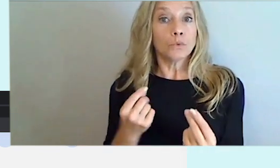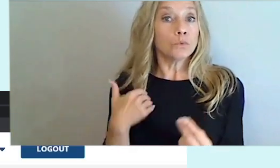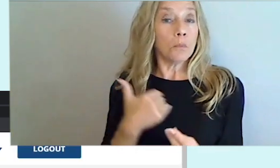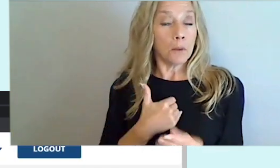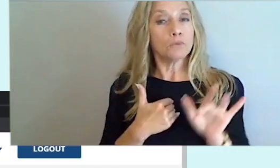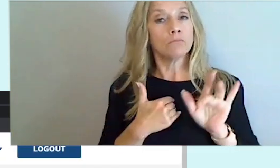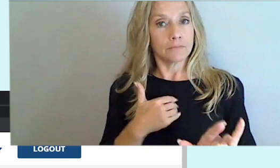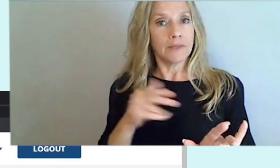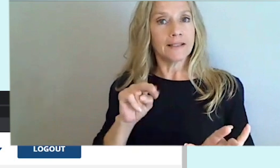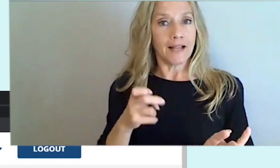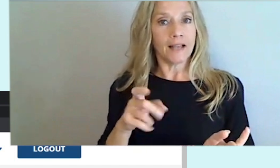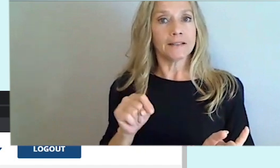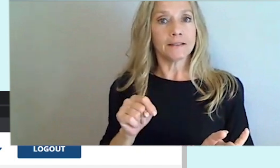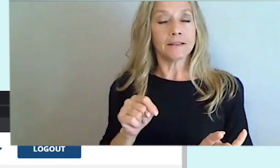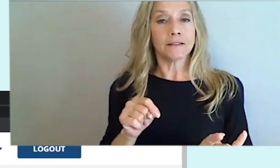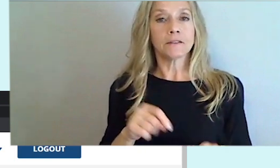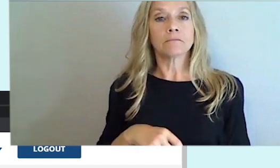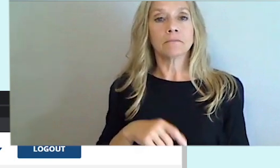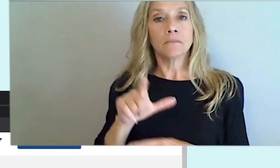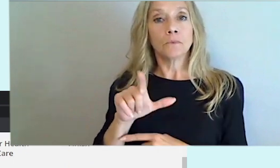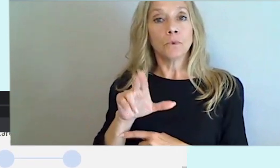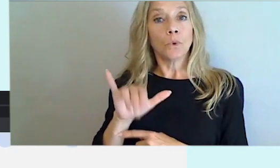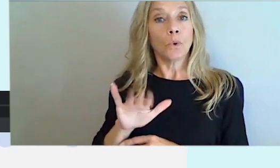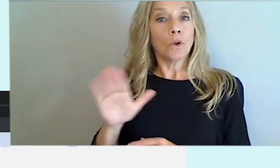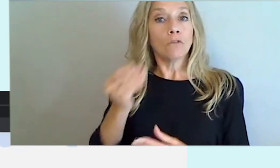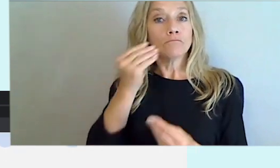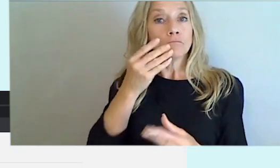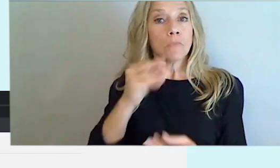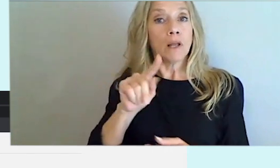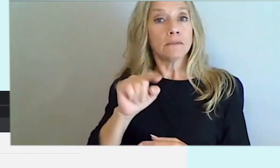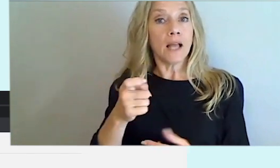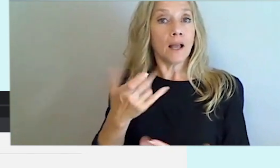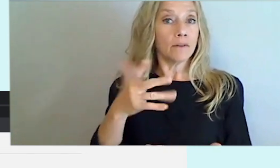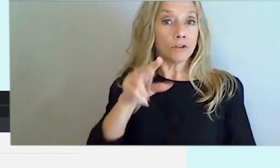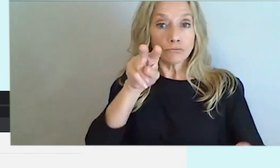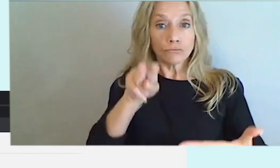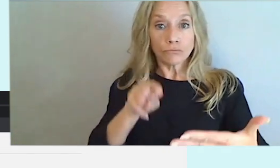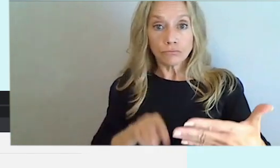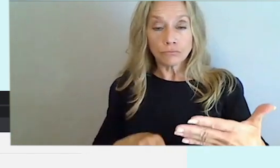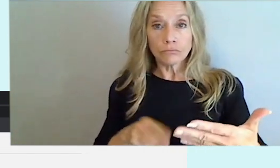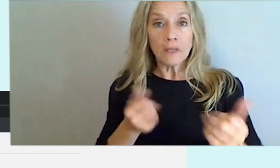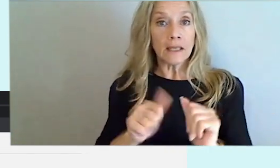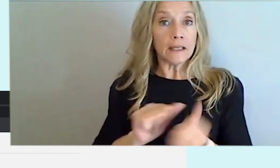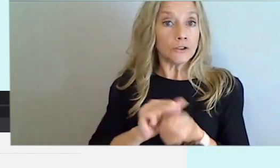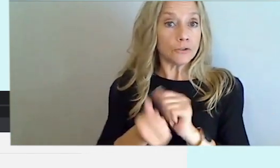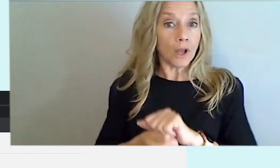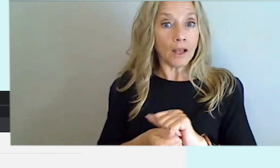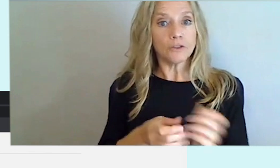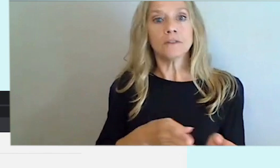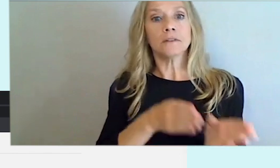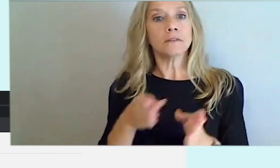Once Lucy's tax information has been reviewed, anything that has changed is listed in the What Changed column